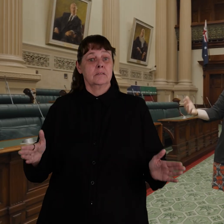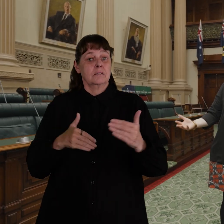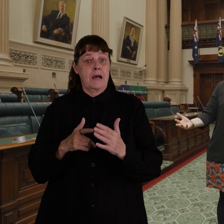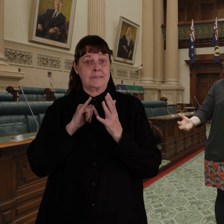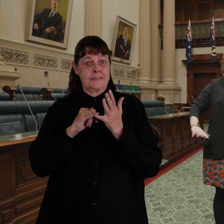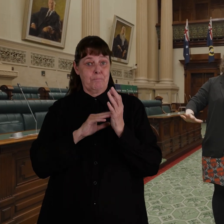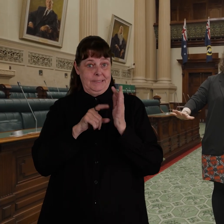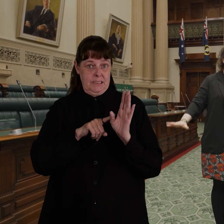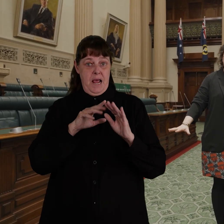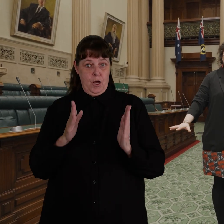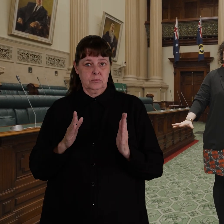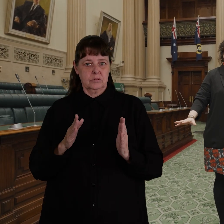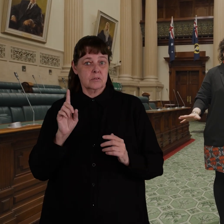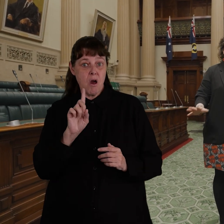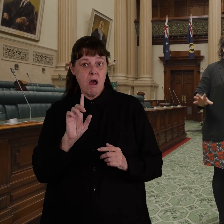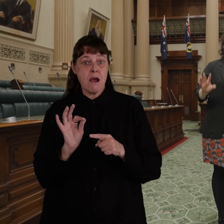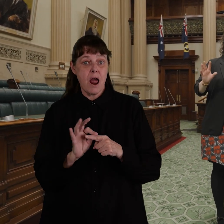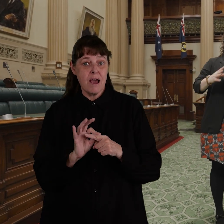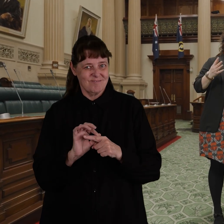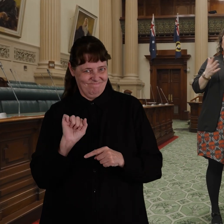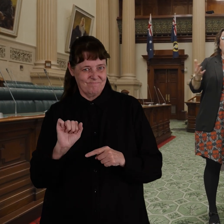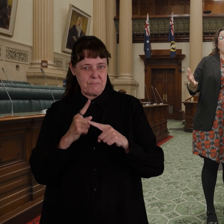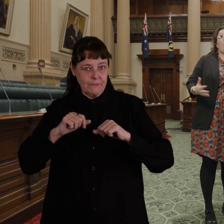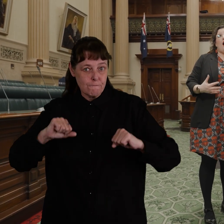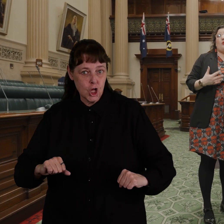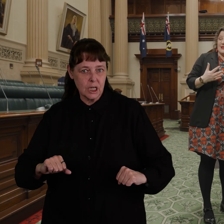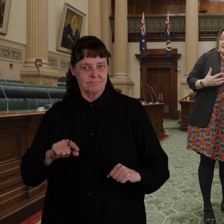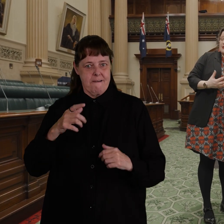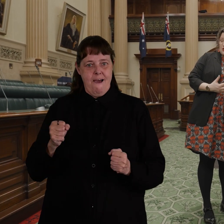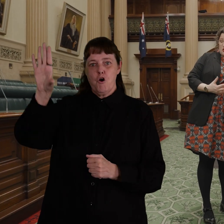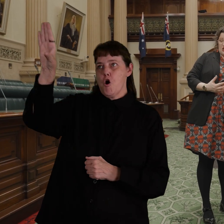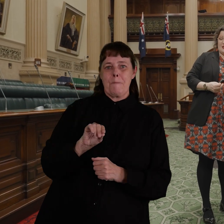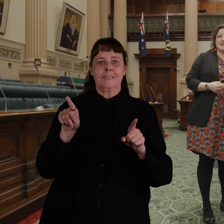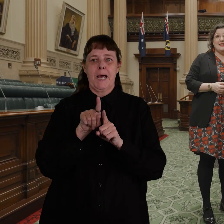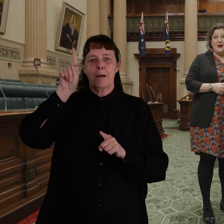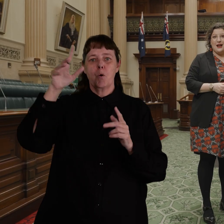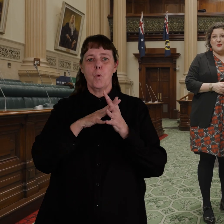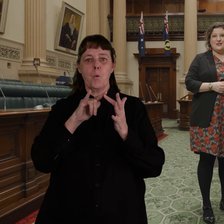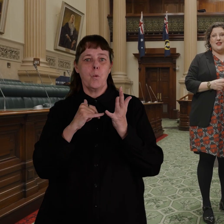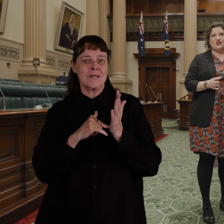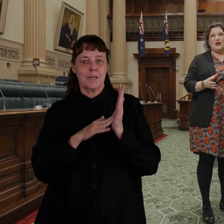is the colour and our furnishings. We've got Westminster traditions in the Parliament of South